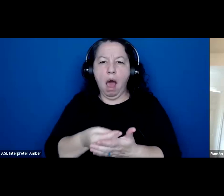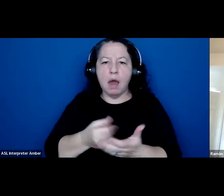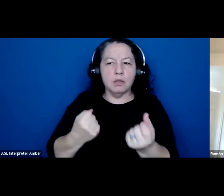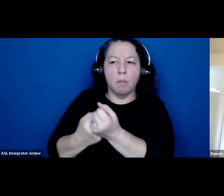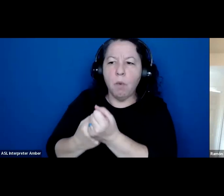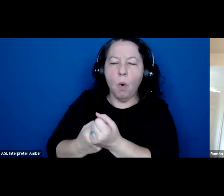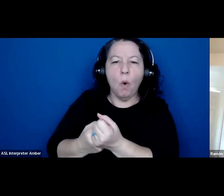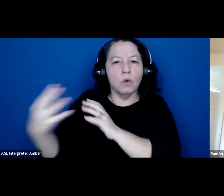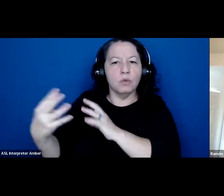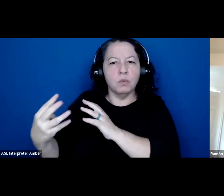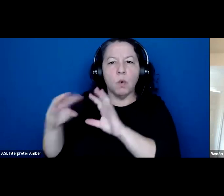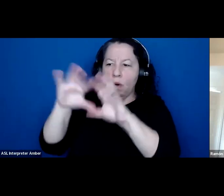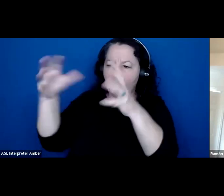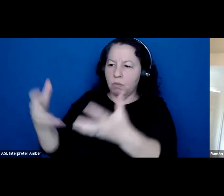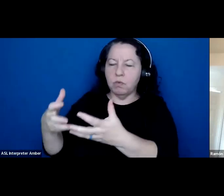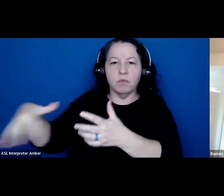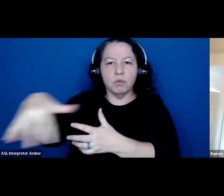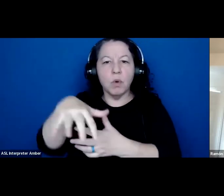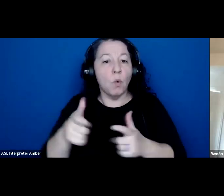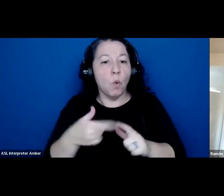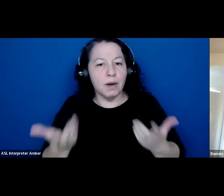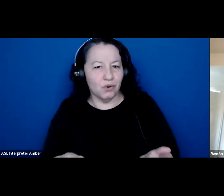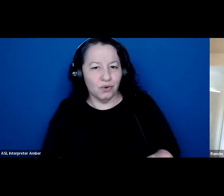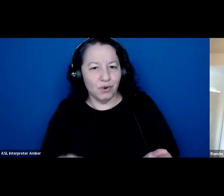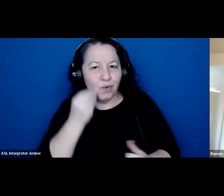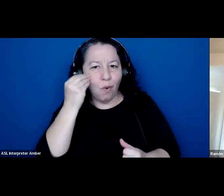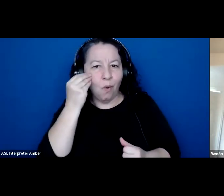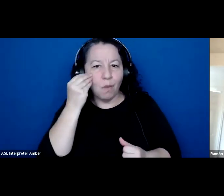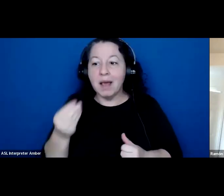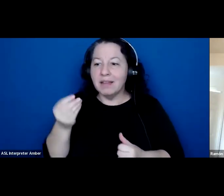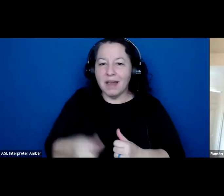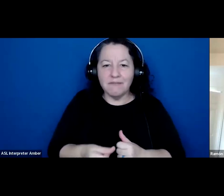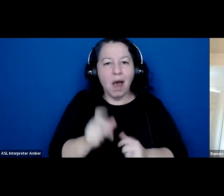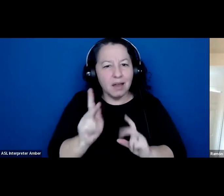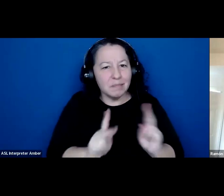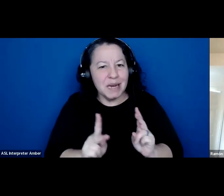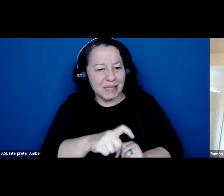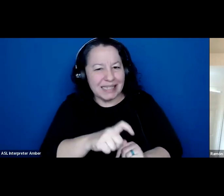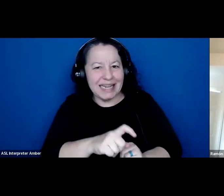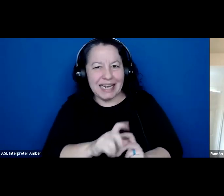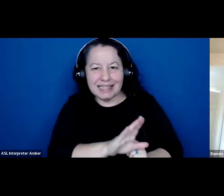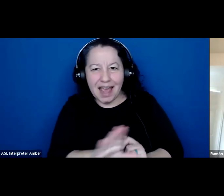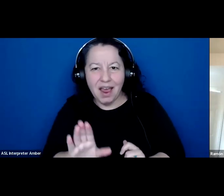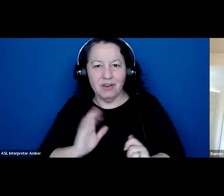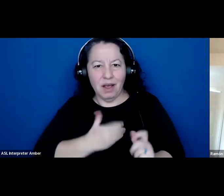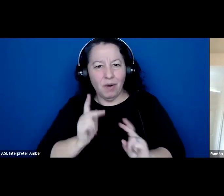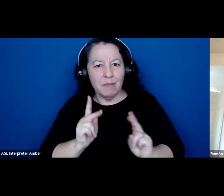and at home, that they fund people's needs and not the genocide and not the weapons and not the wars that continues to plague